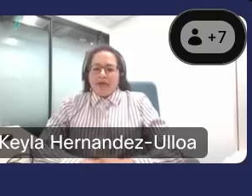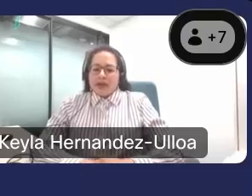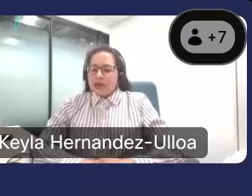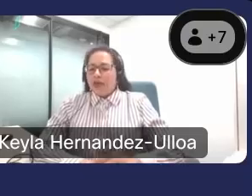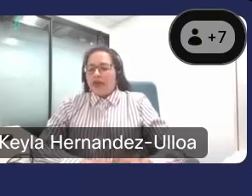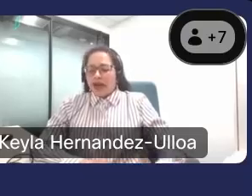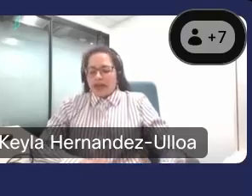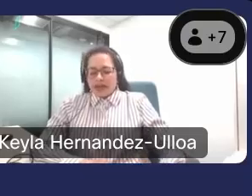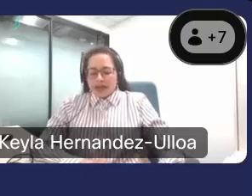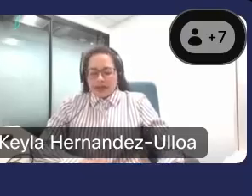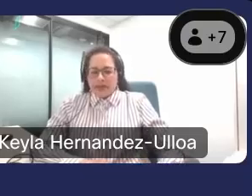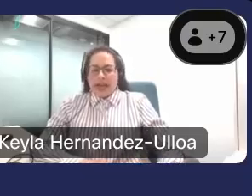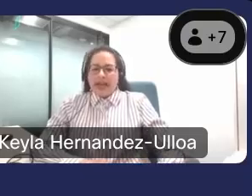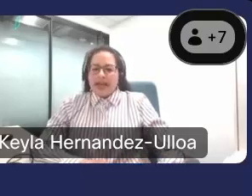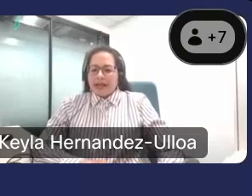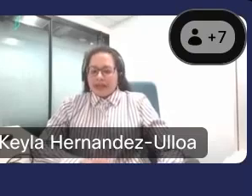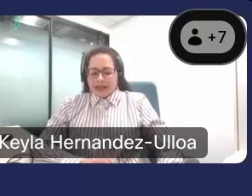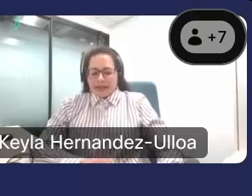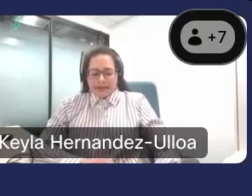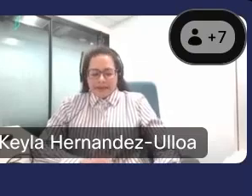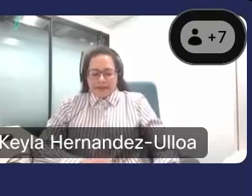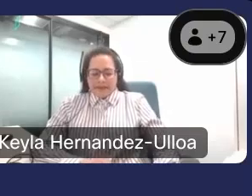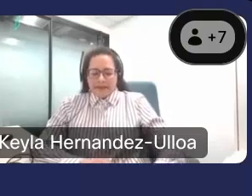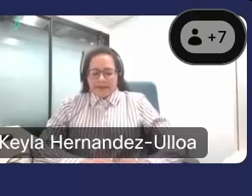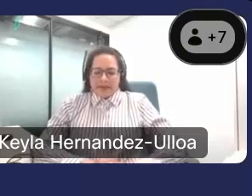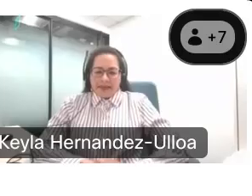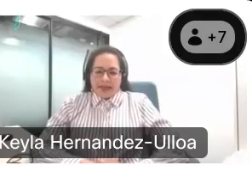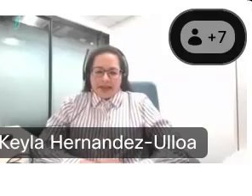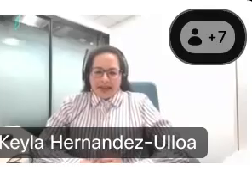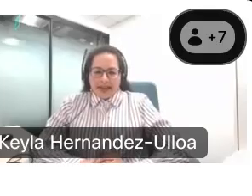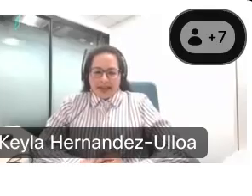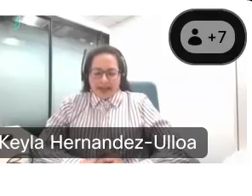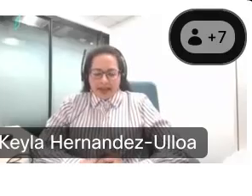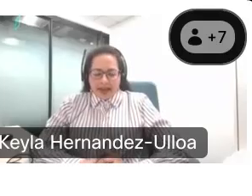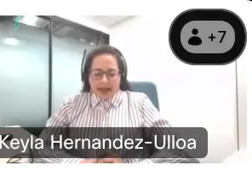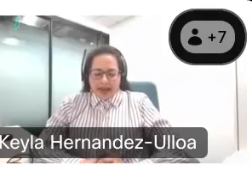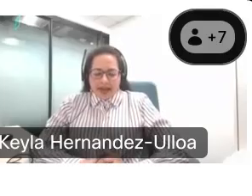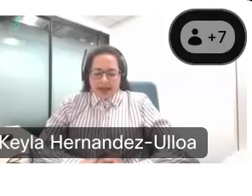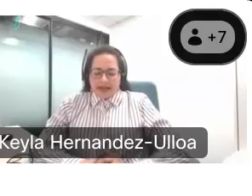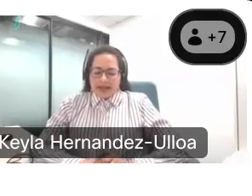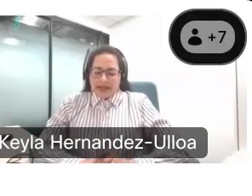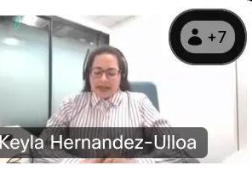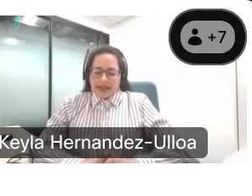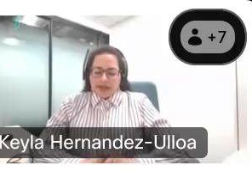Virtual Volunteerism. Next slide, please. The FCC sees